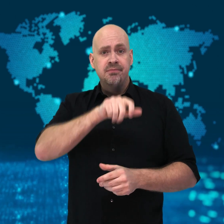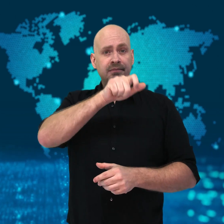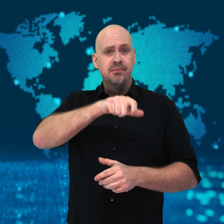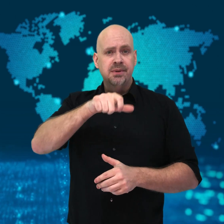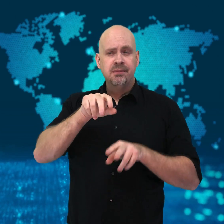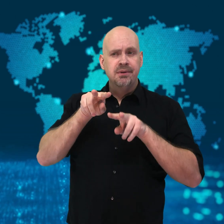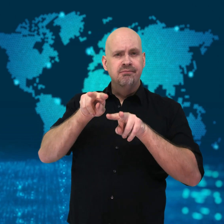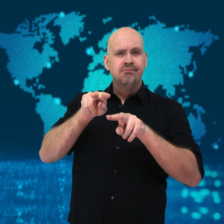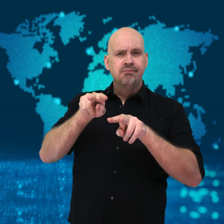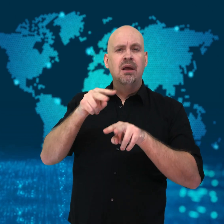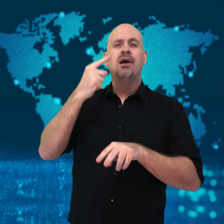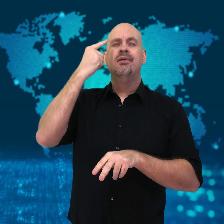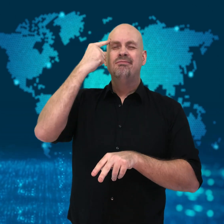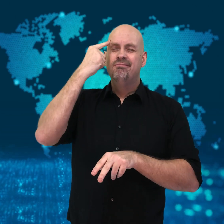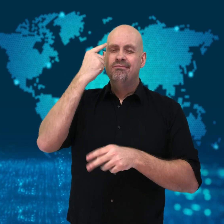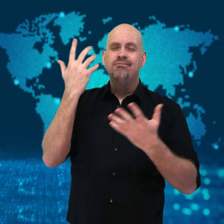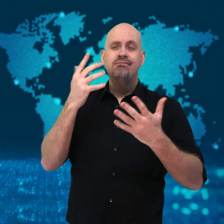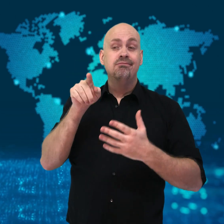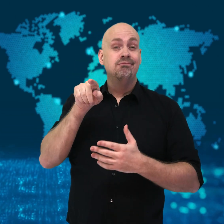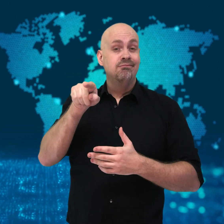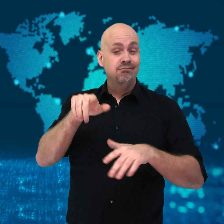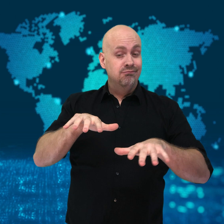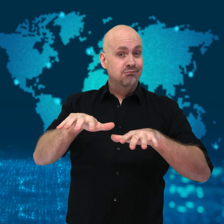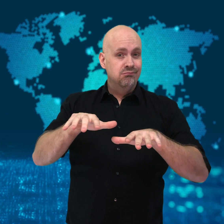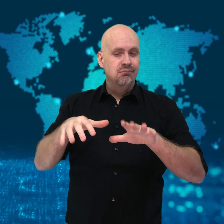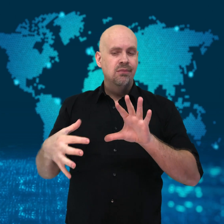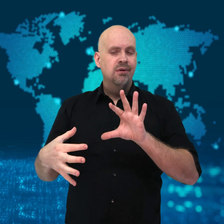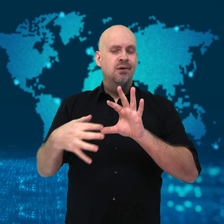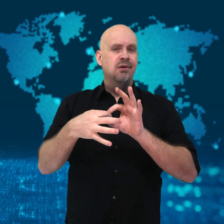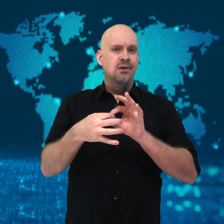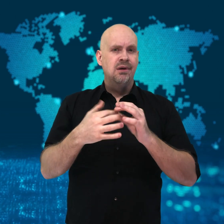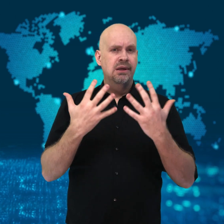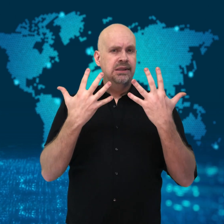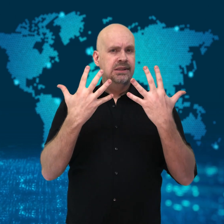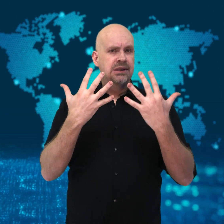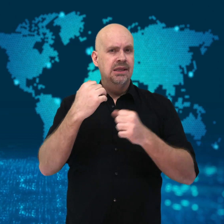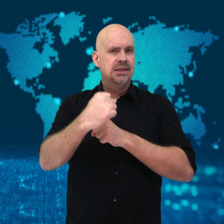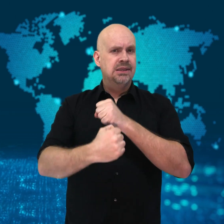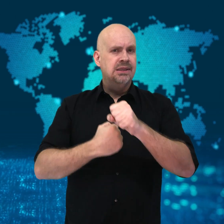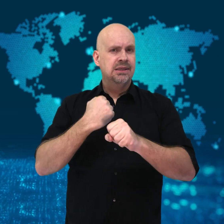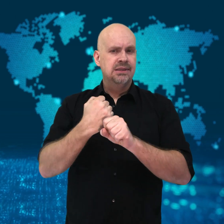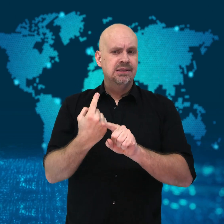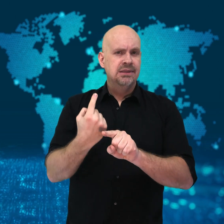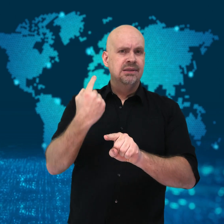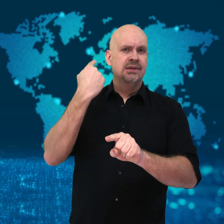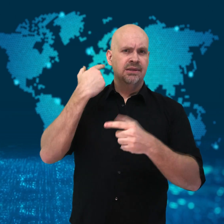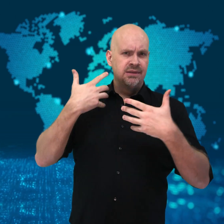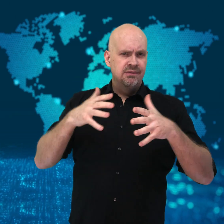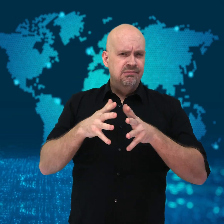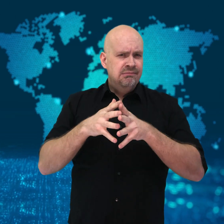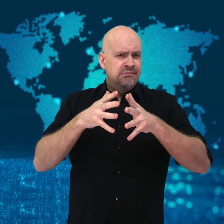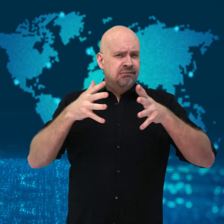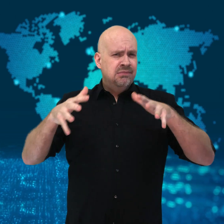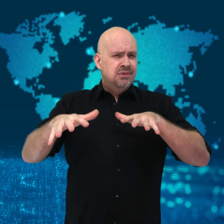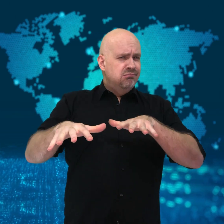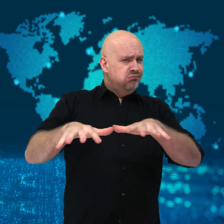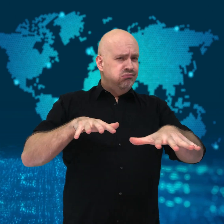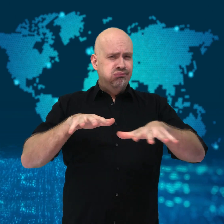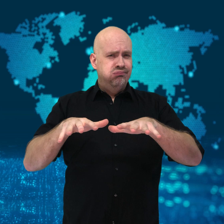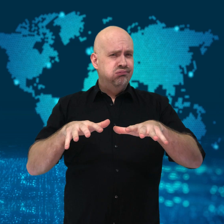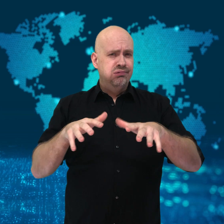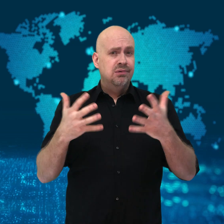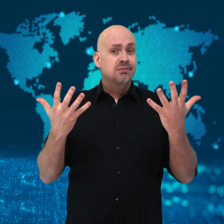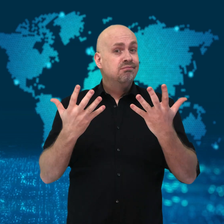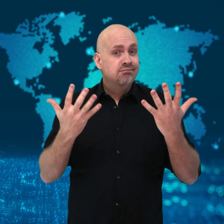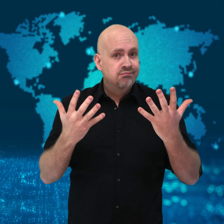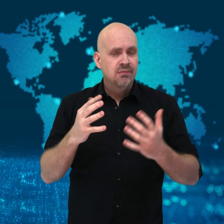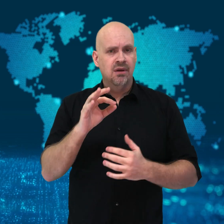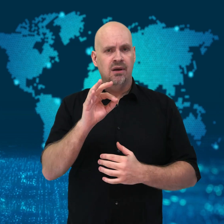Some believe that the quake was an “aftershock” of an earthquake in